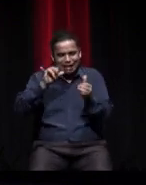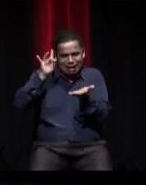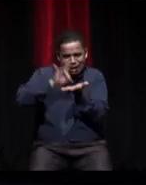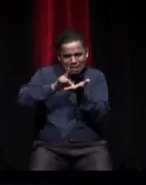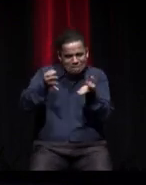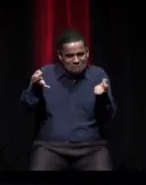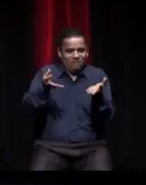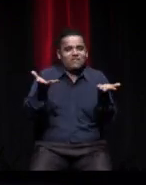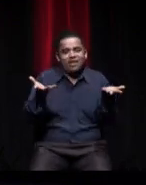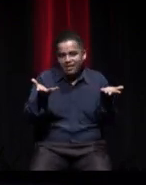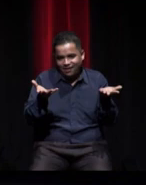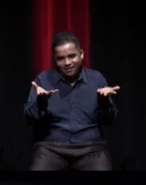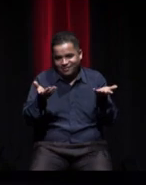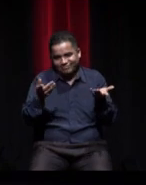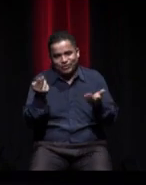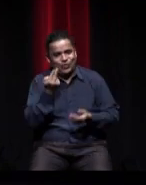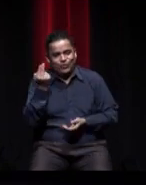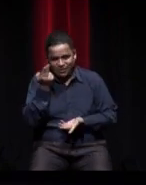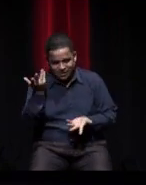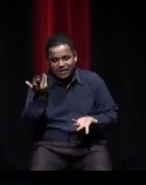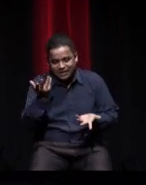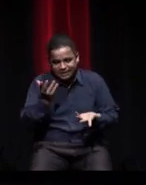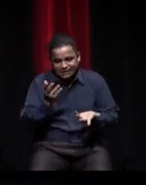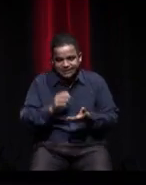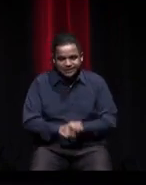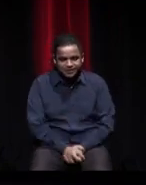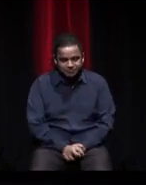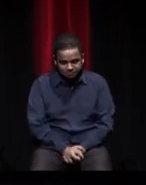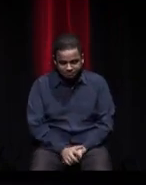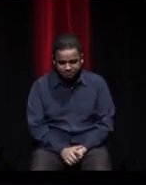It's a theoretical impossibility,